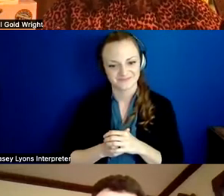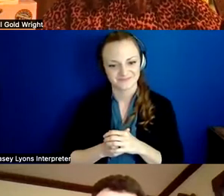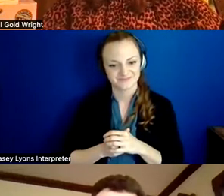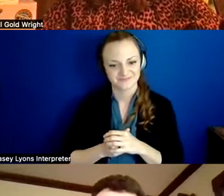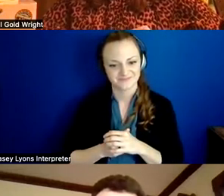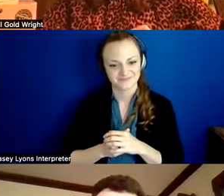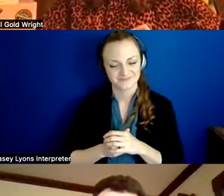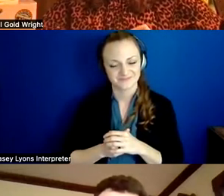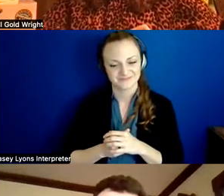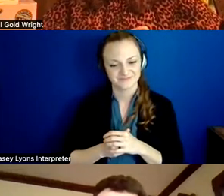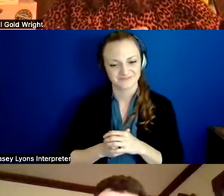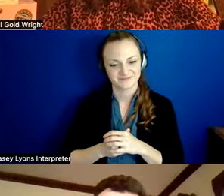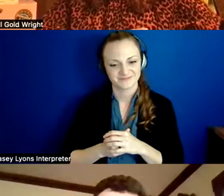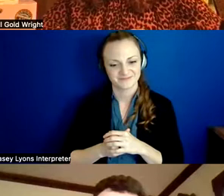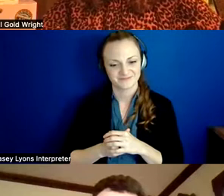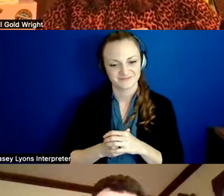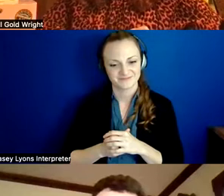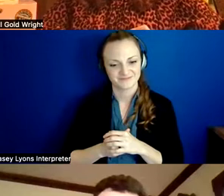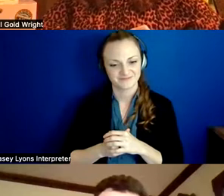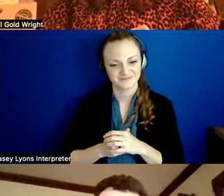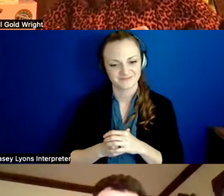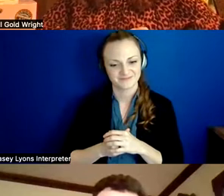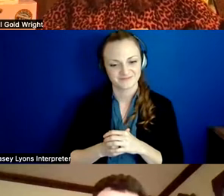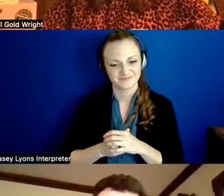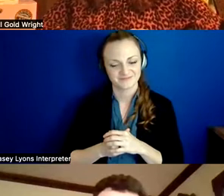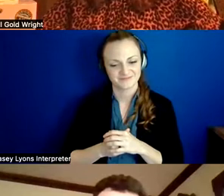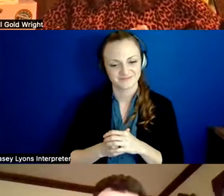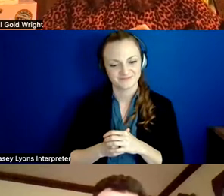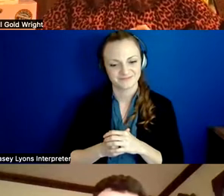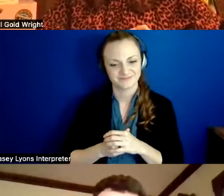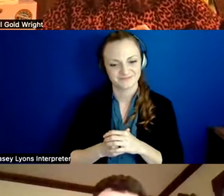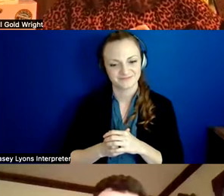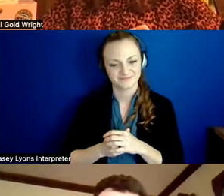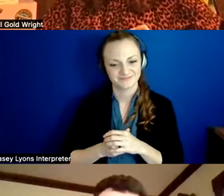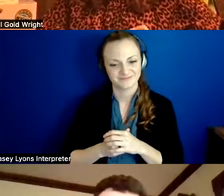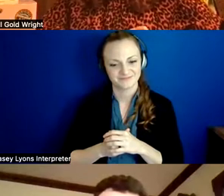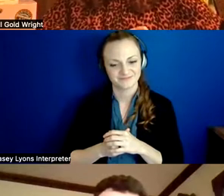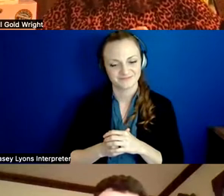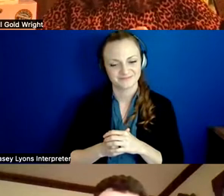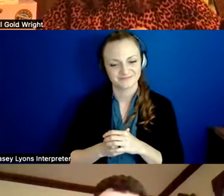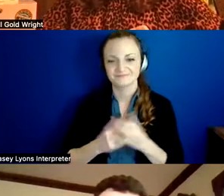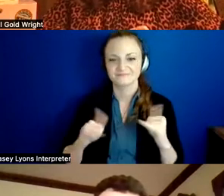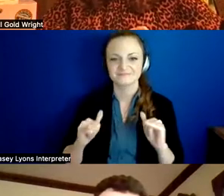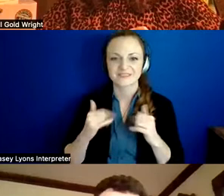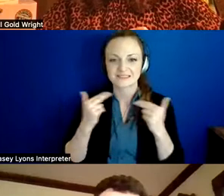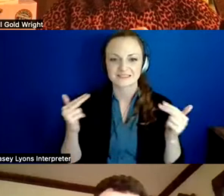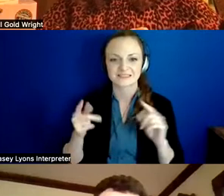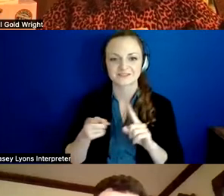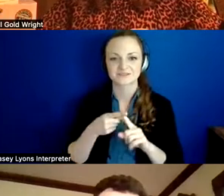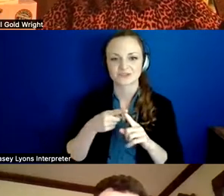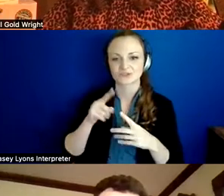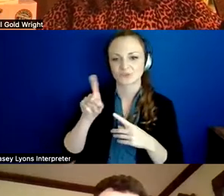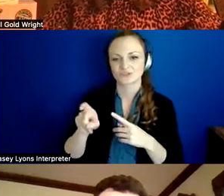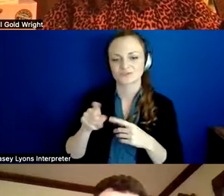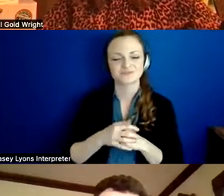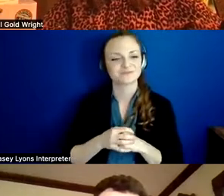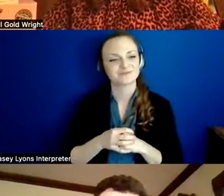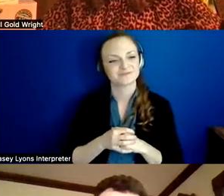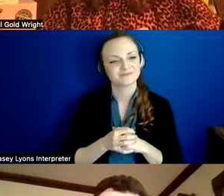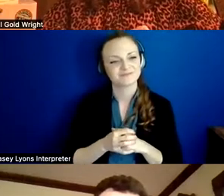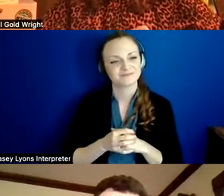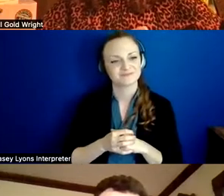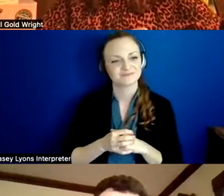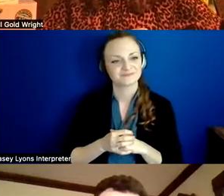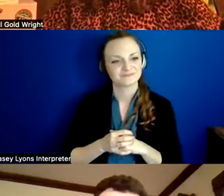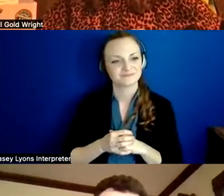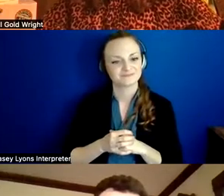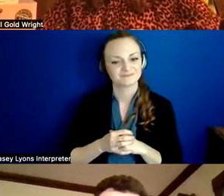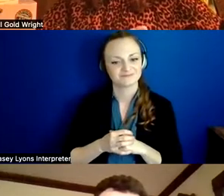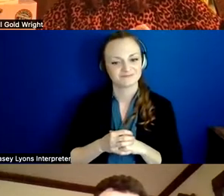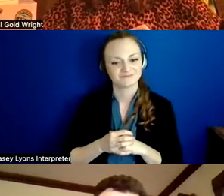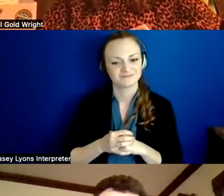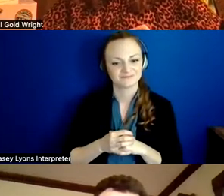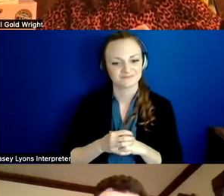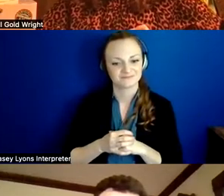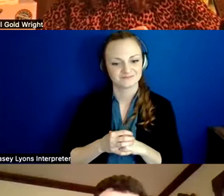19:40:49 She yeah before highlighted on New Orleans from me to Matsa. comed to Matsa.